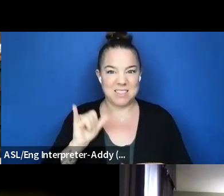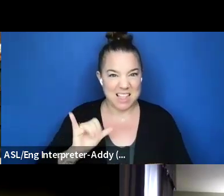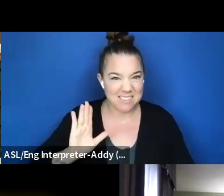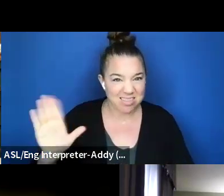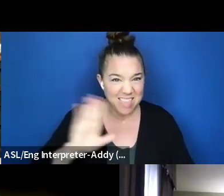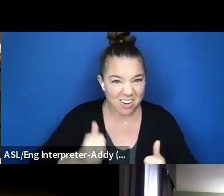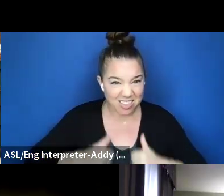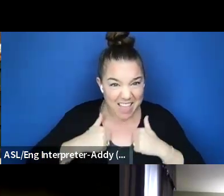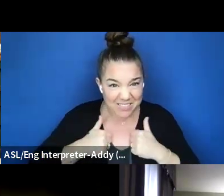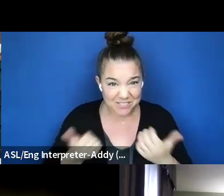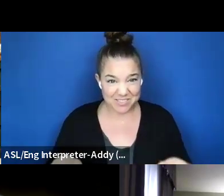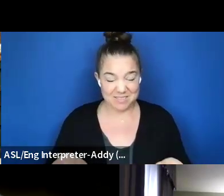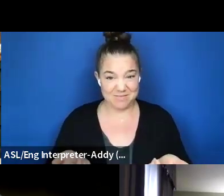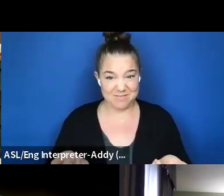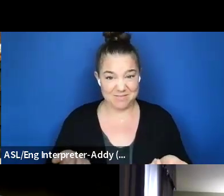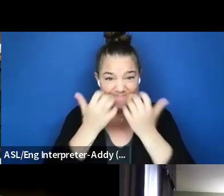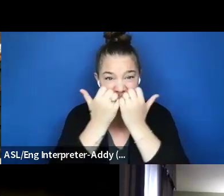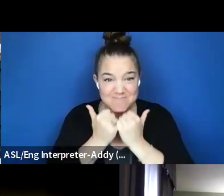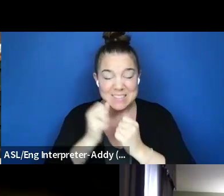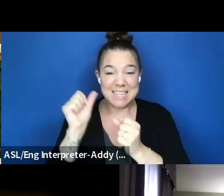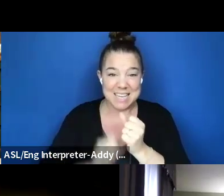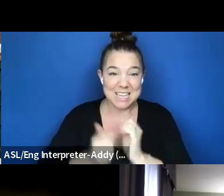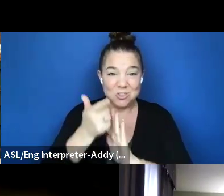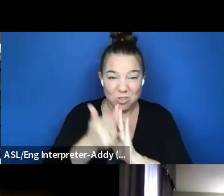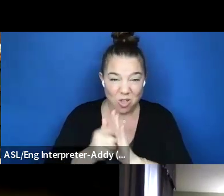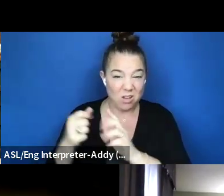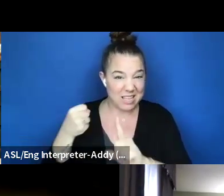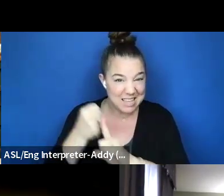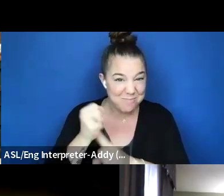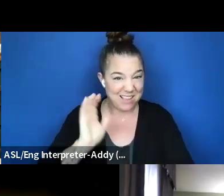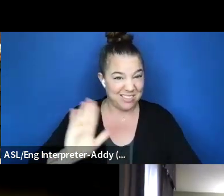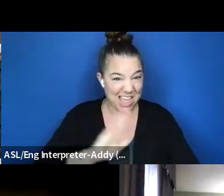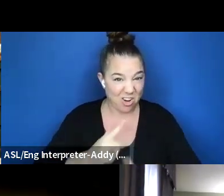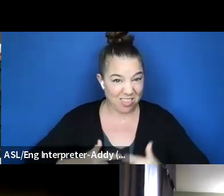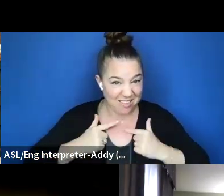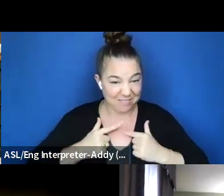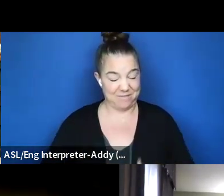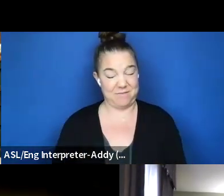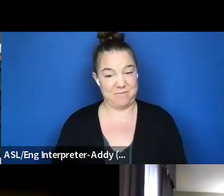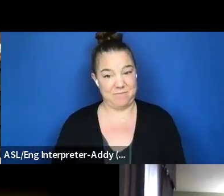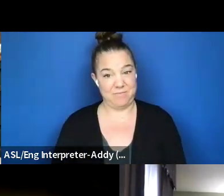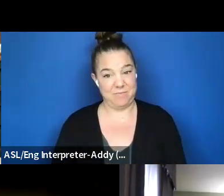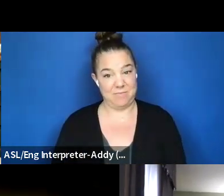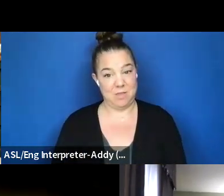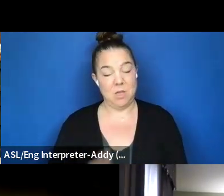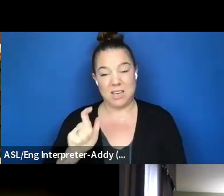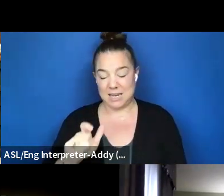Don Posh: that are on the line. Every piece of legislation has their life on it. Don Posh: So we should be looking at it that way.